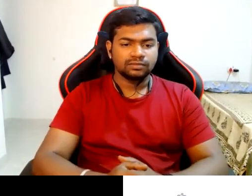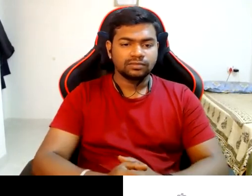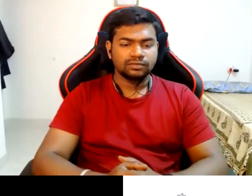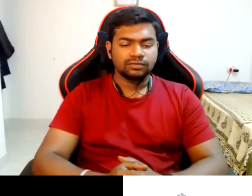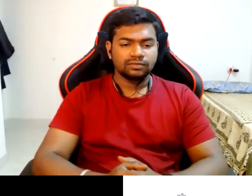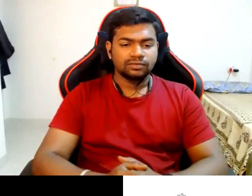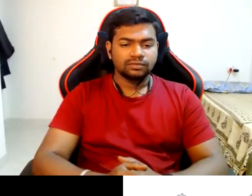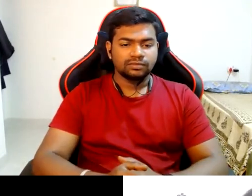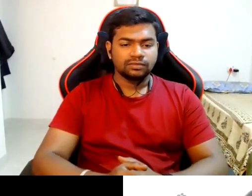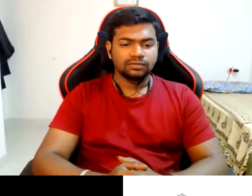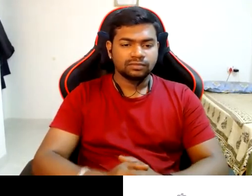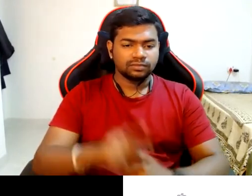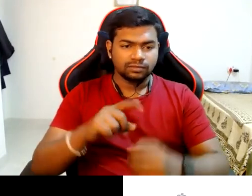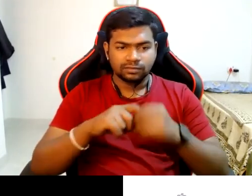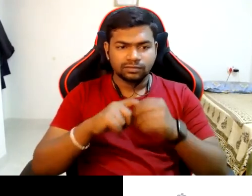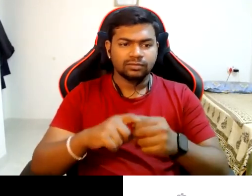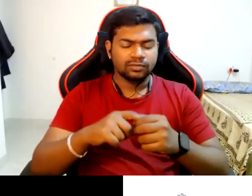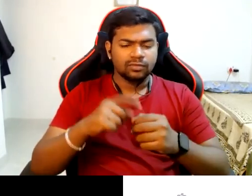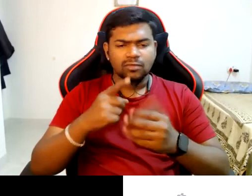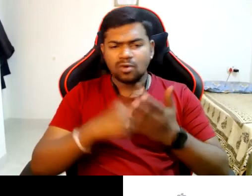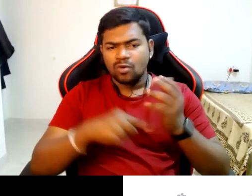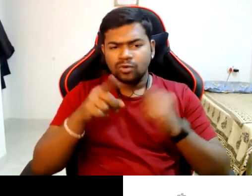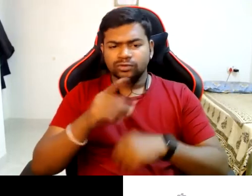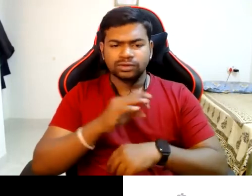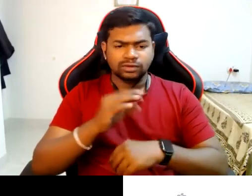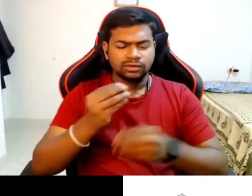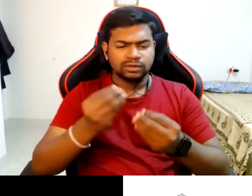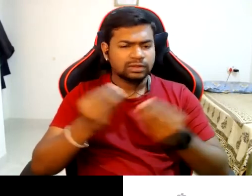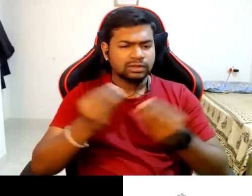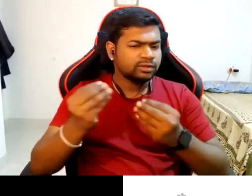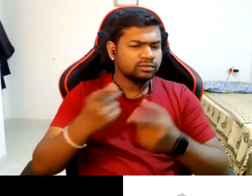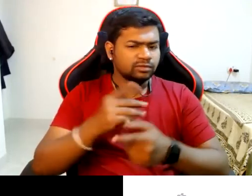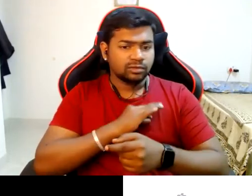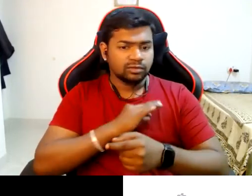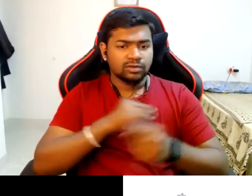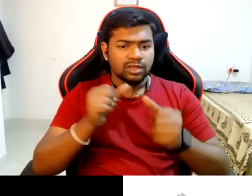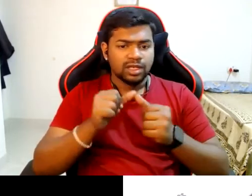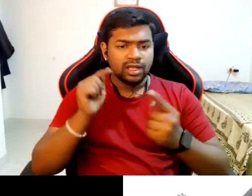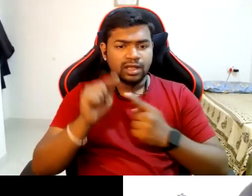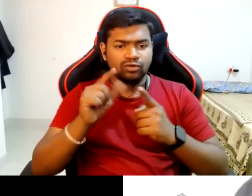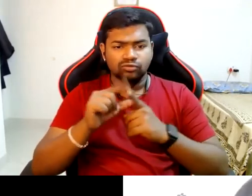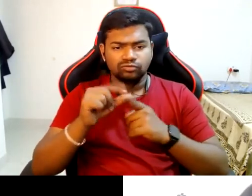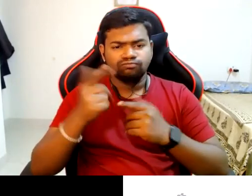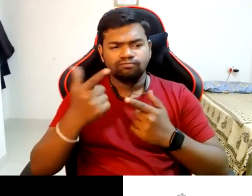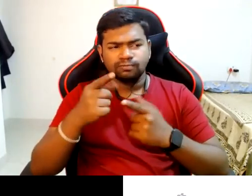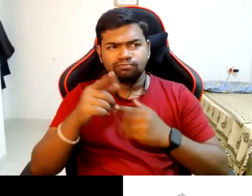what is something that you would like to see AI doing for you in the future?